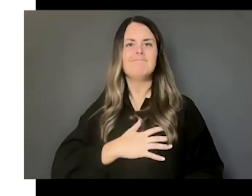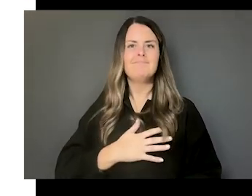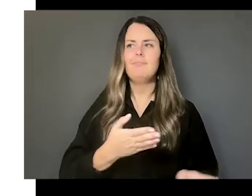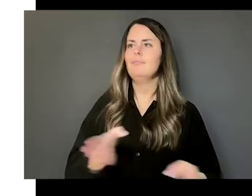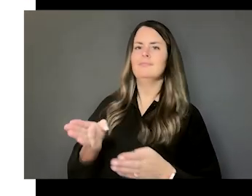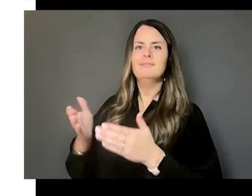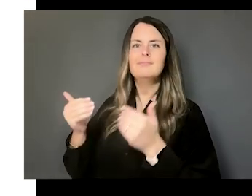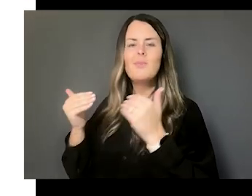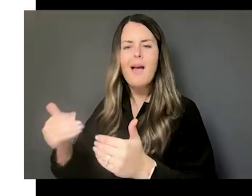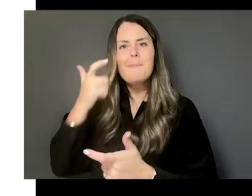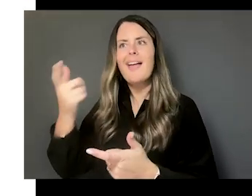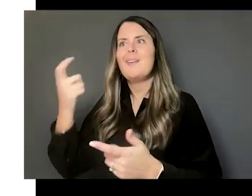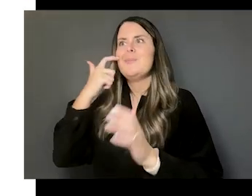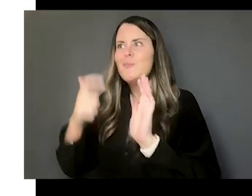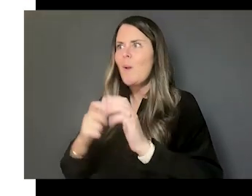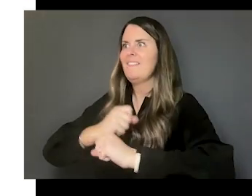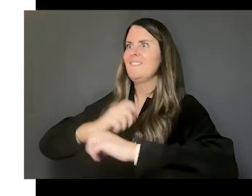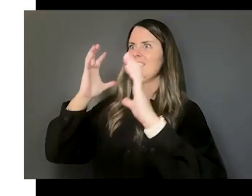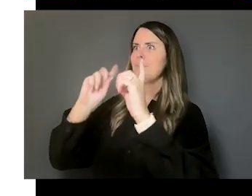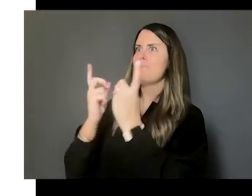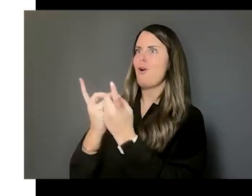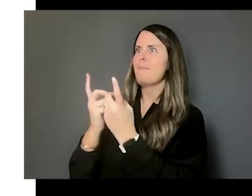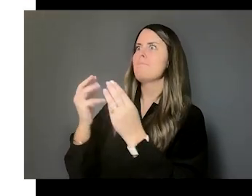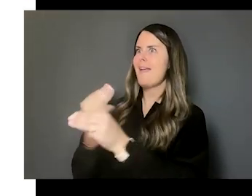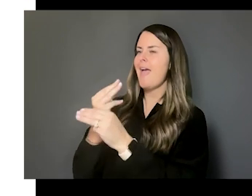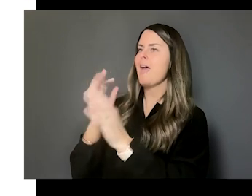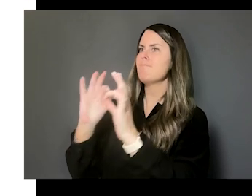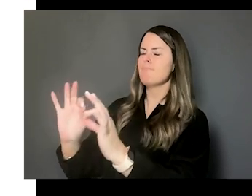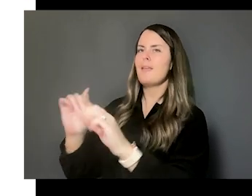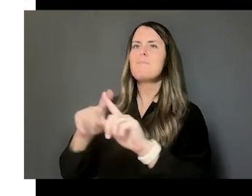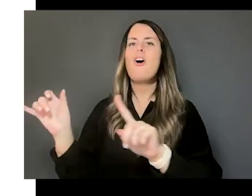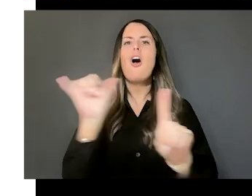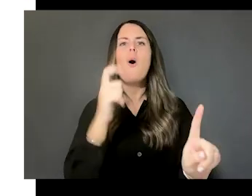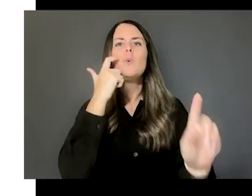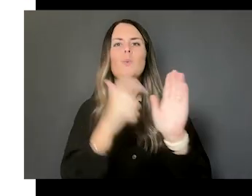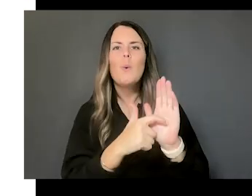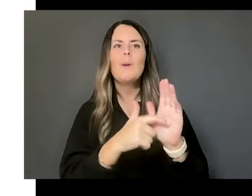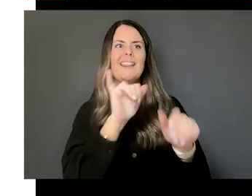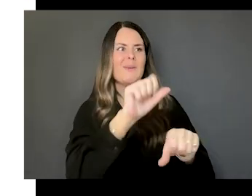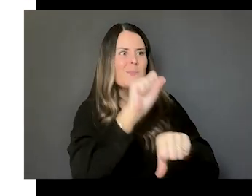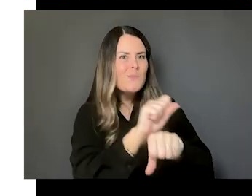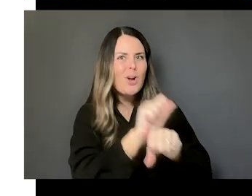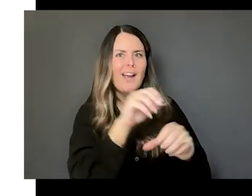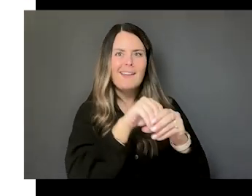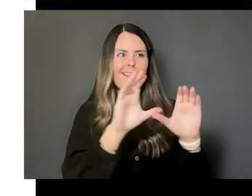because they saw the vision of the math department, but they also saw work that they were doing in their classroom in a more coherent way.